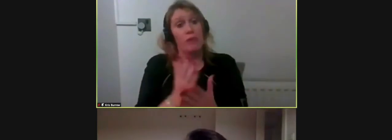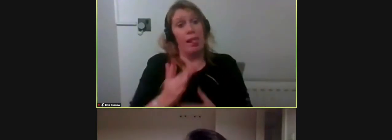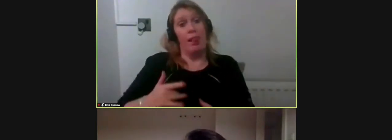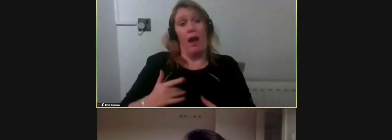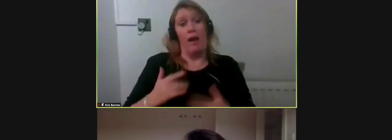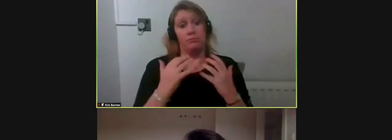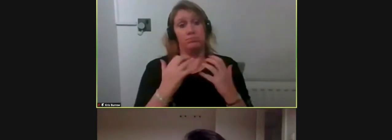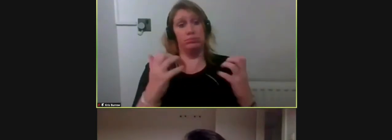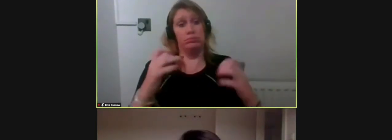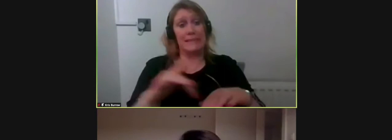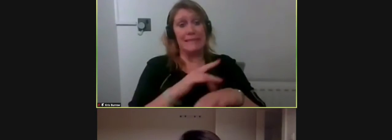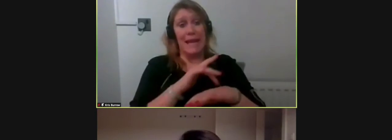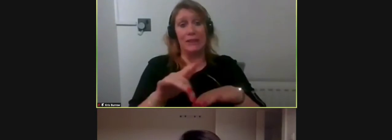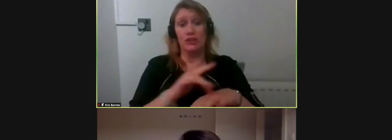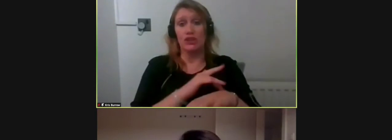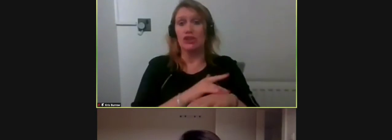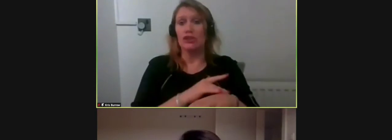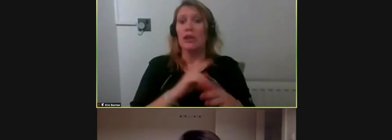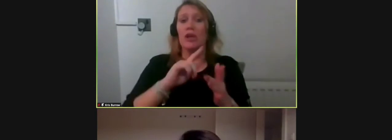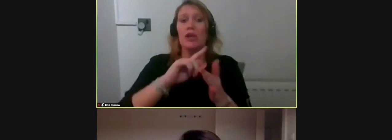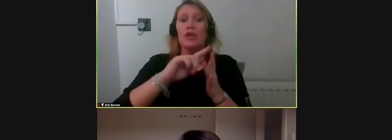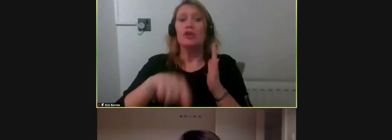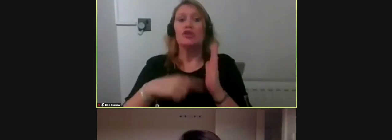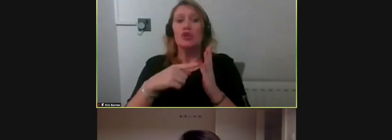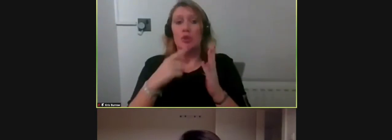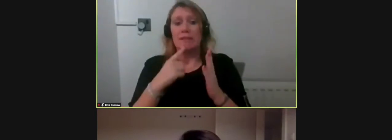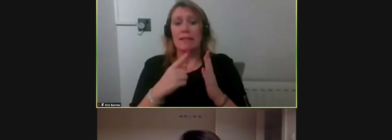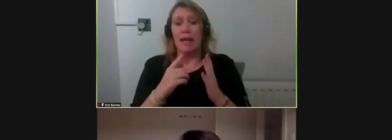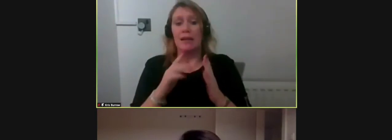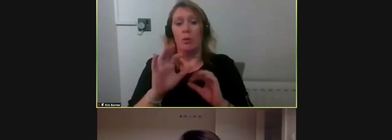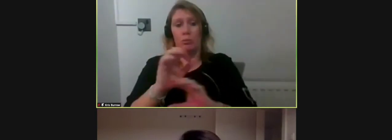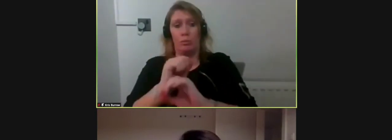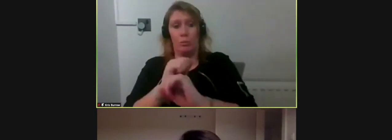So while you are all typing, you have